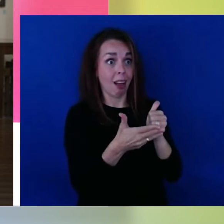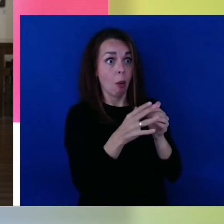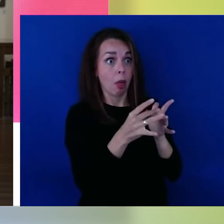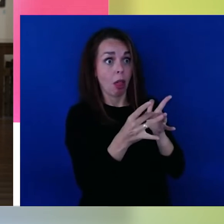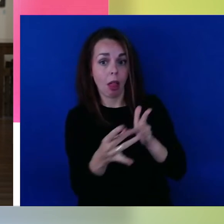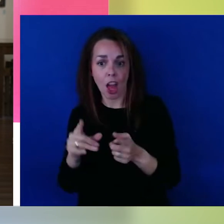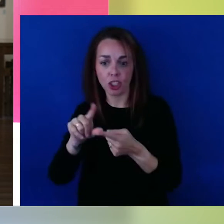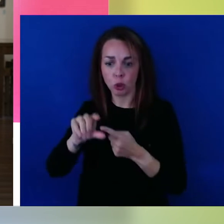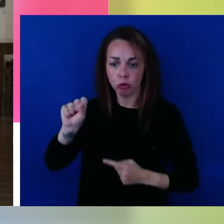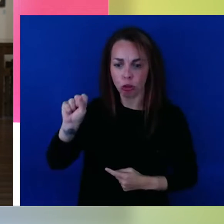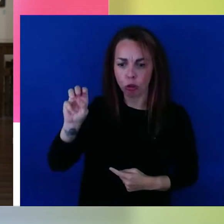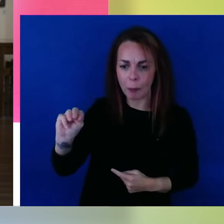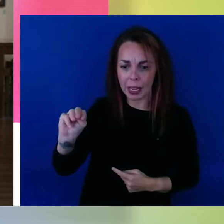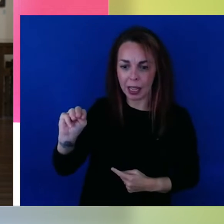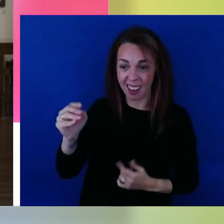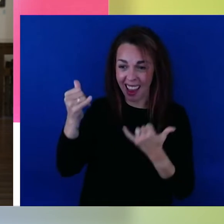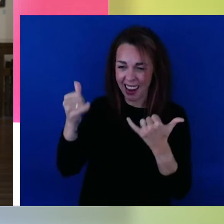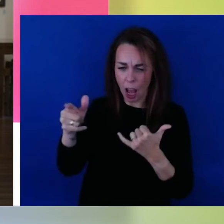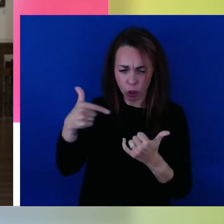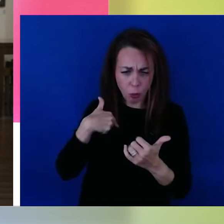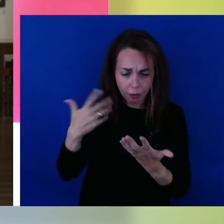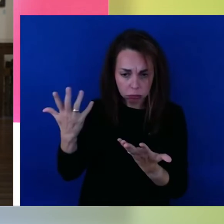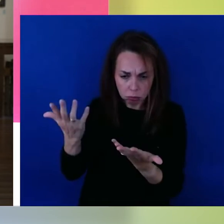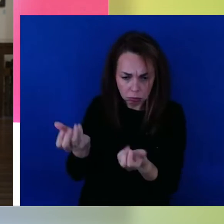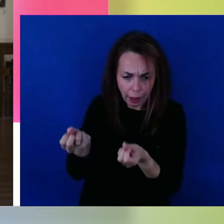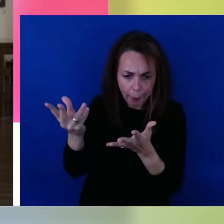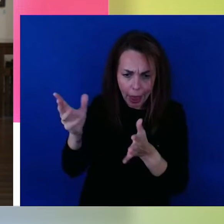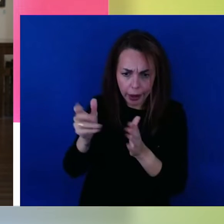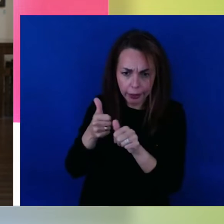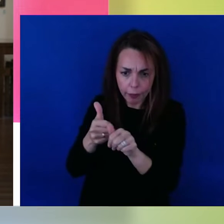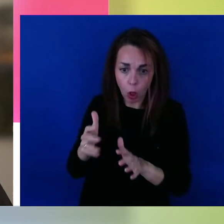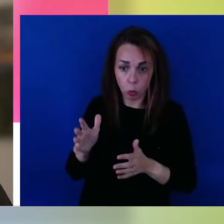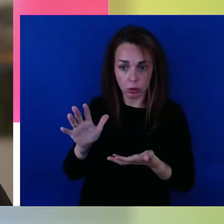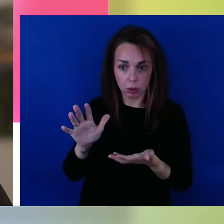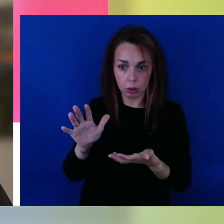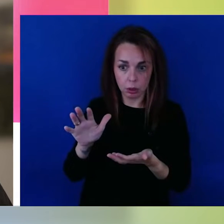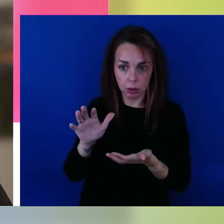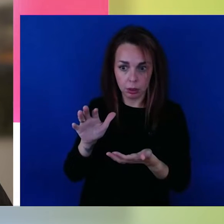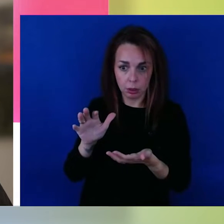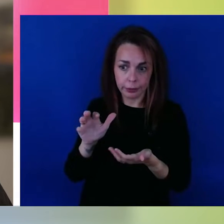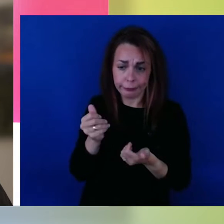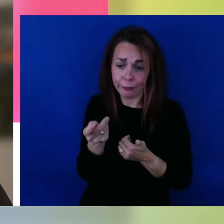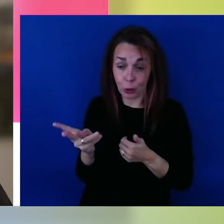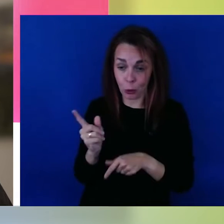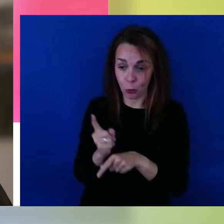I don't know how many followers you have, but it's a couple I think at this point,